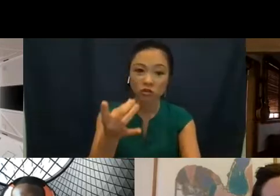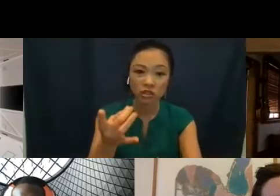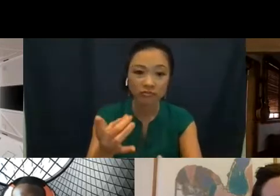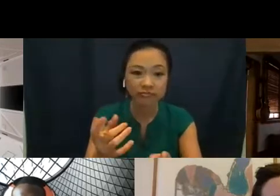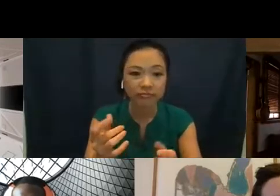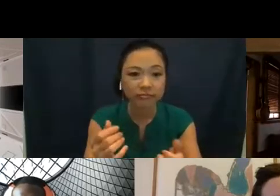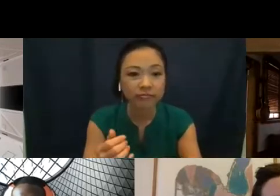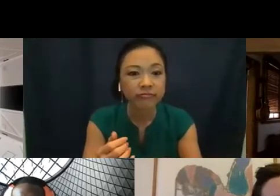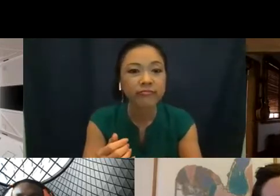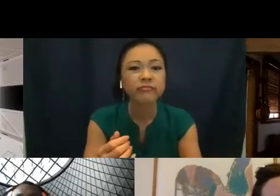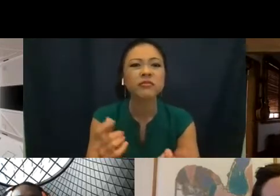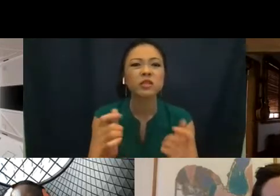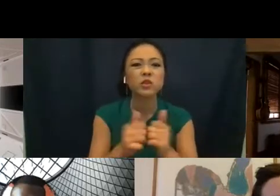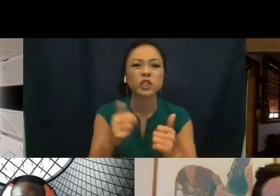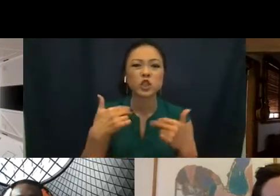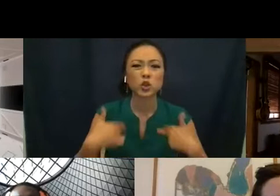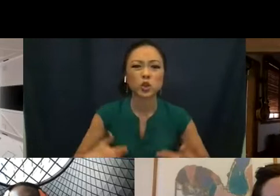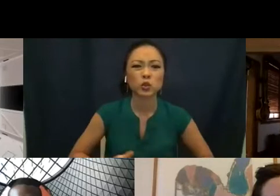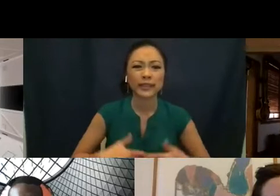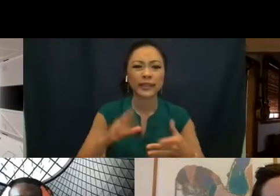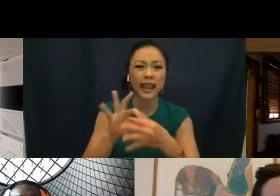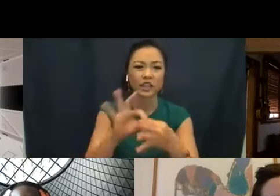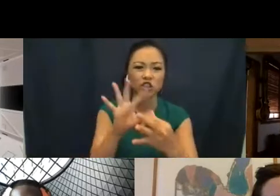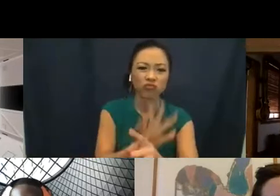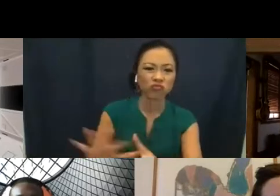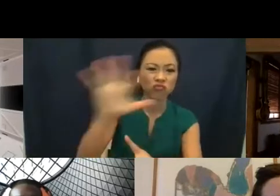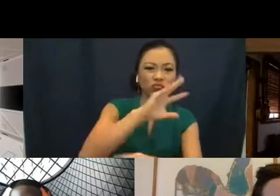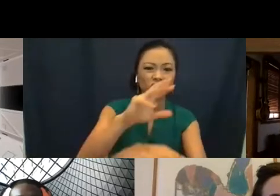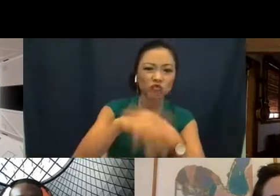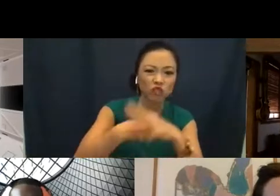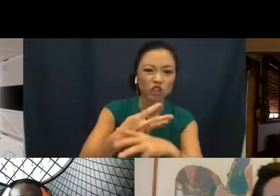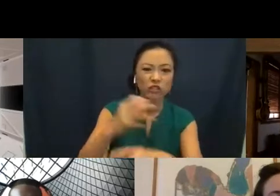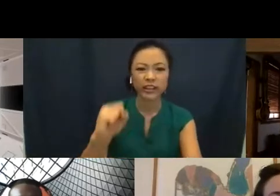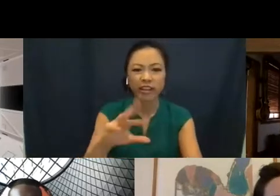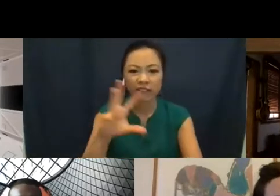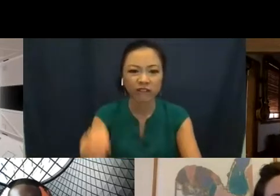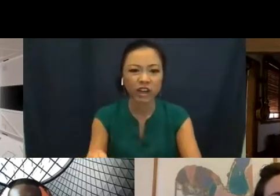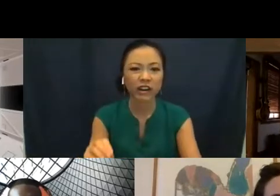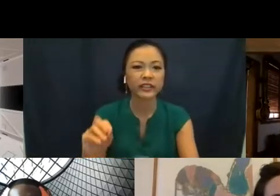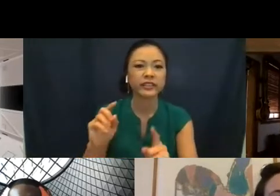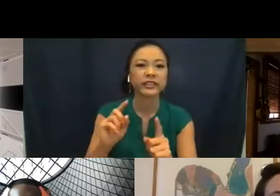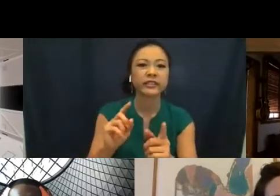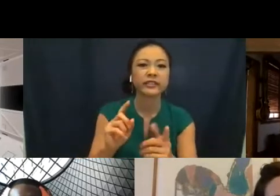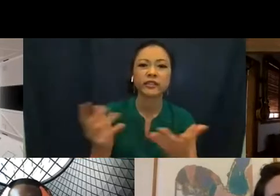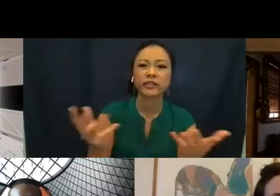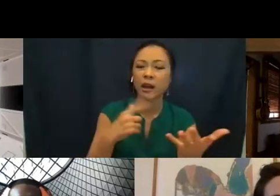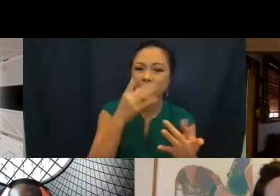in it and accessibility is a big one. If that made any sense, so that is about it.